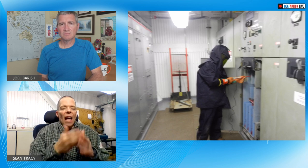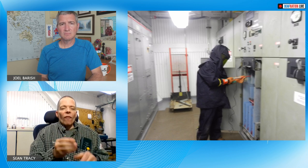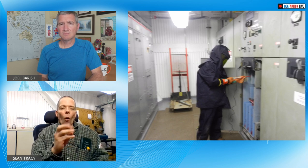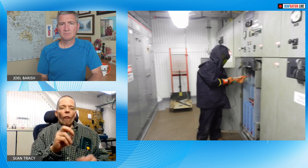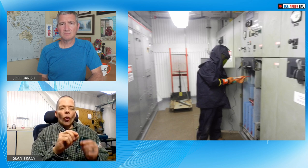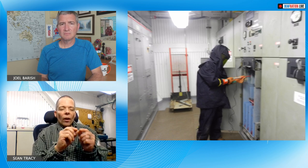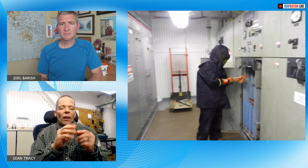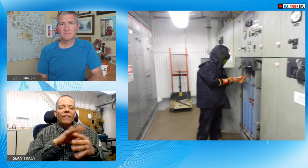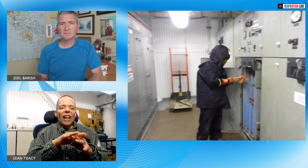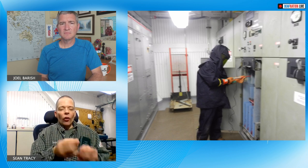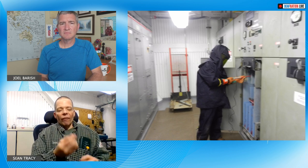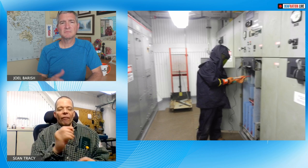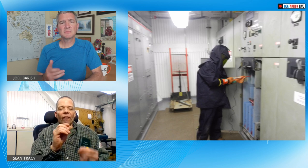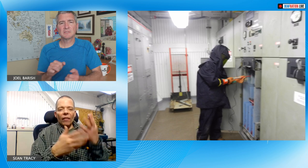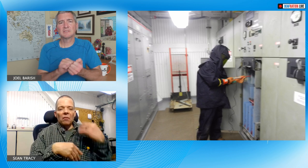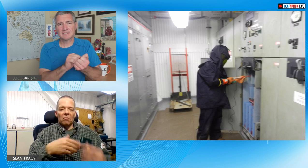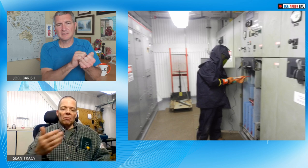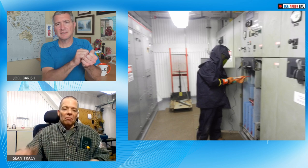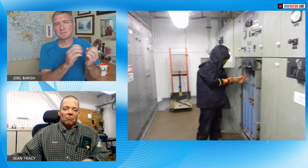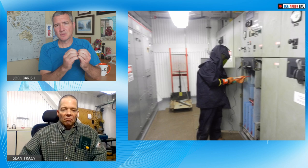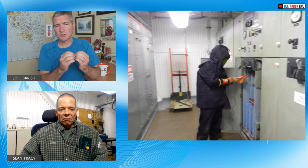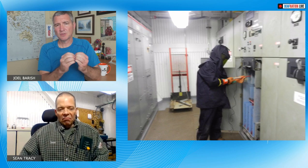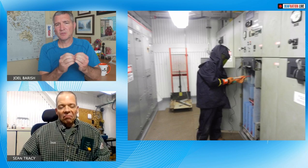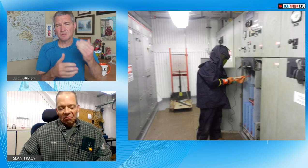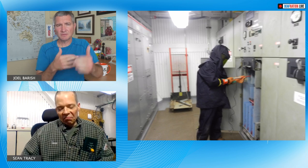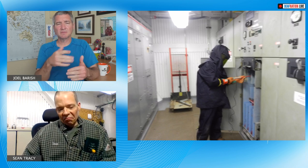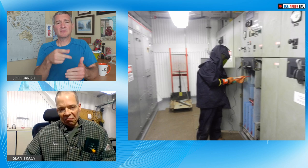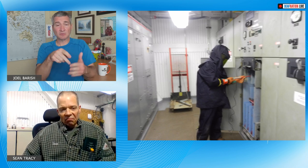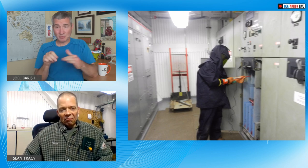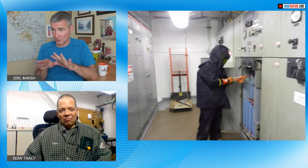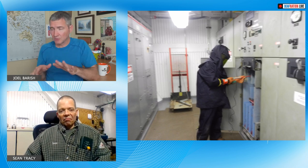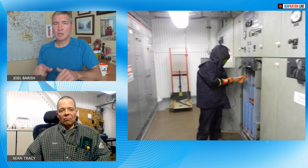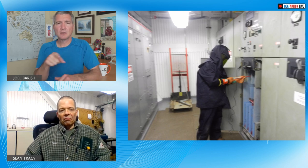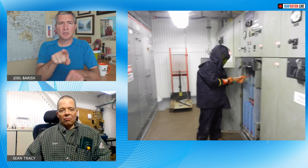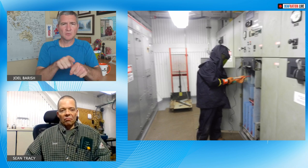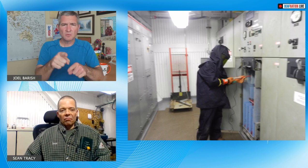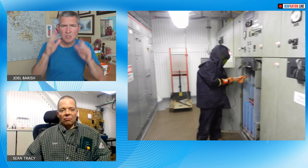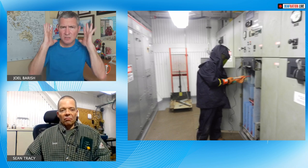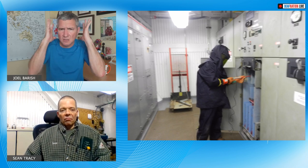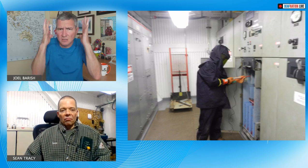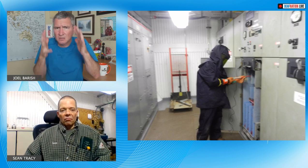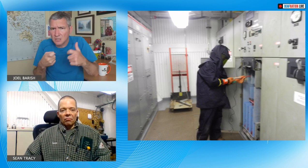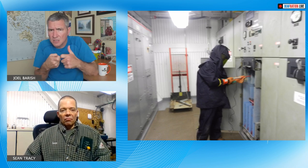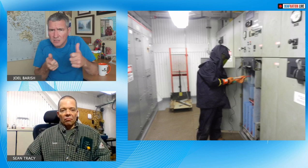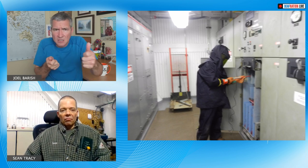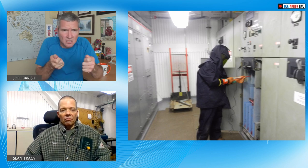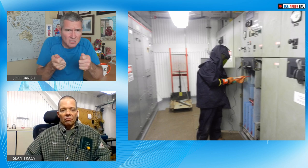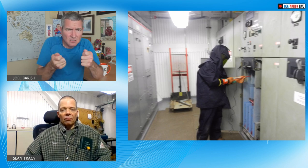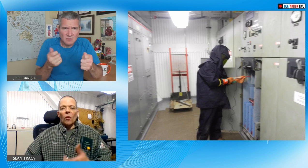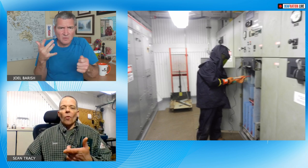don't become liquid and that is filtered out. So it's processed and filtered more. We can see you here in this picture wearing a suit while working.